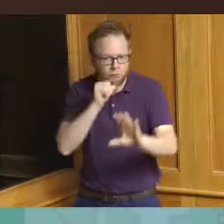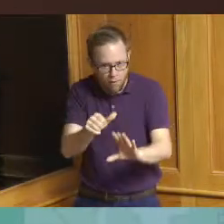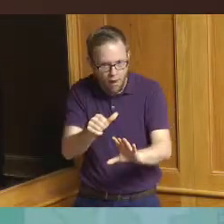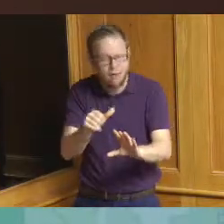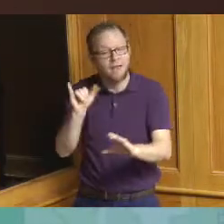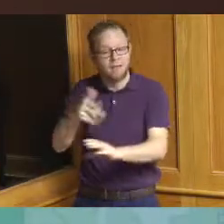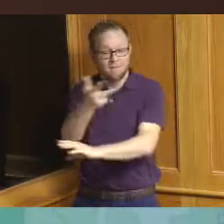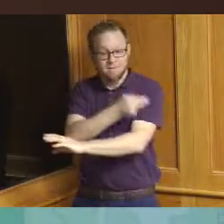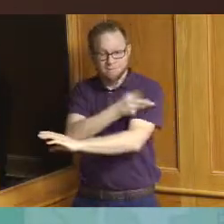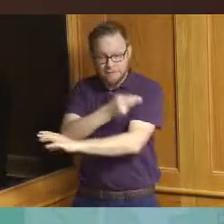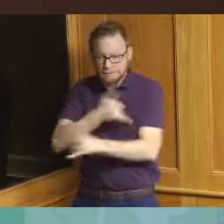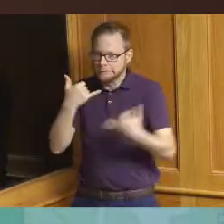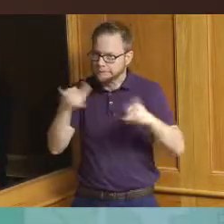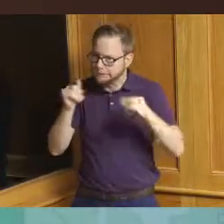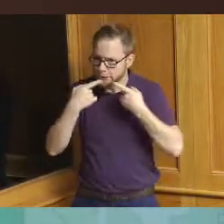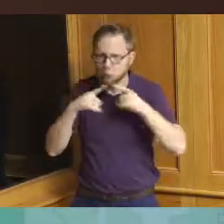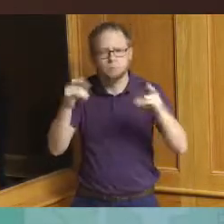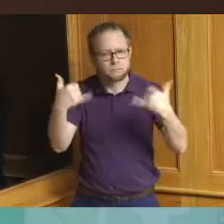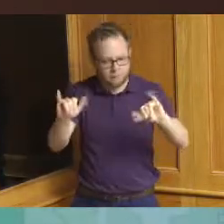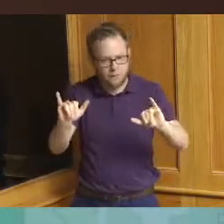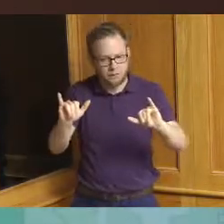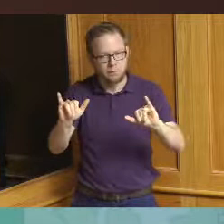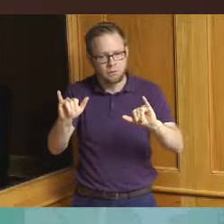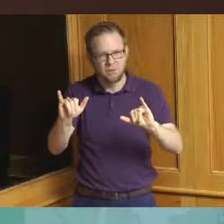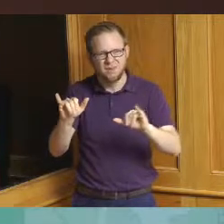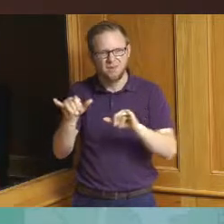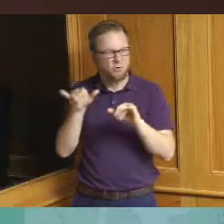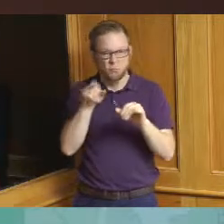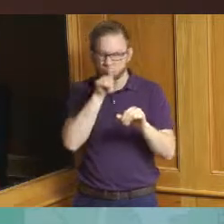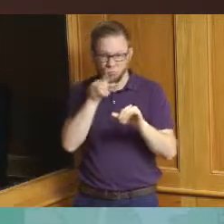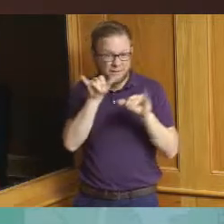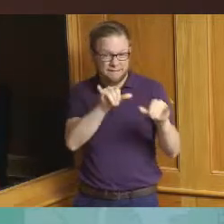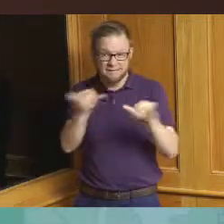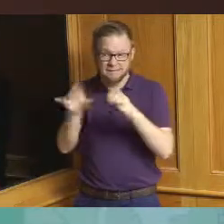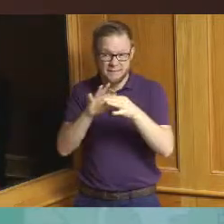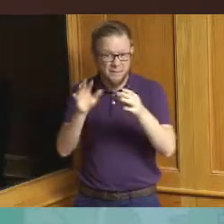say now for a year since a year ago when we first started offering vaccine as soon as you can get